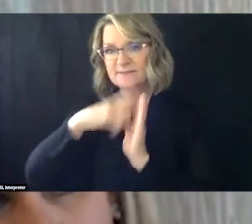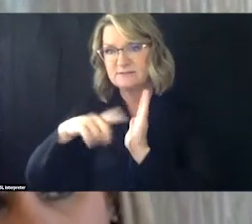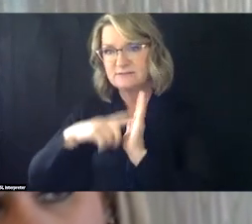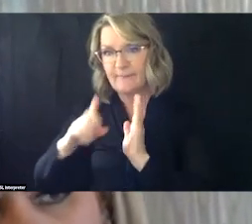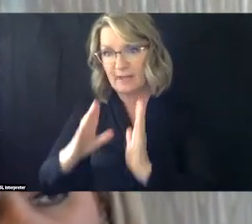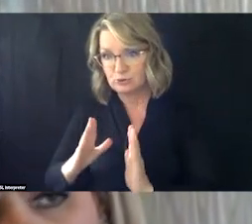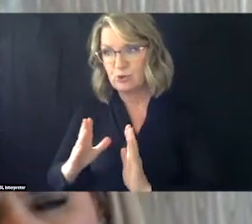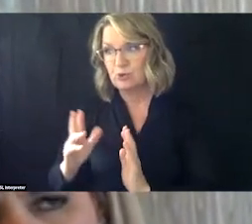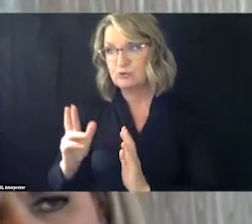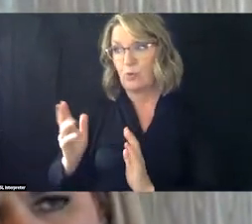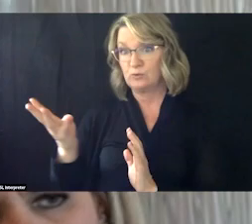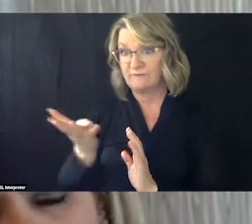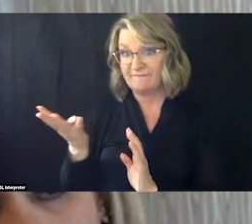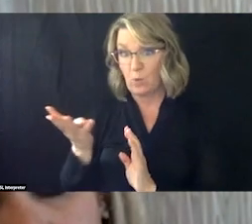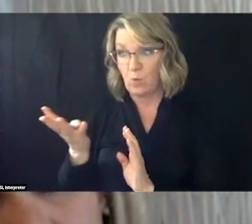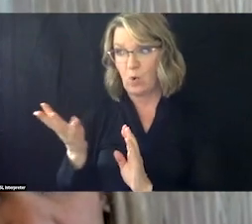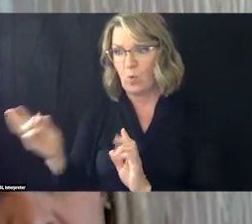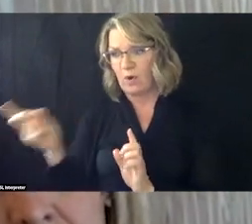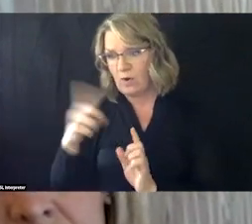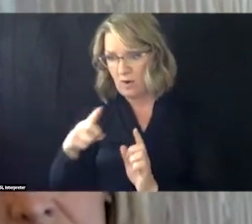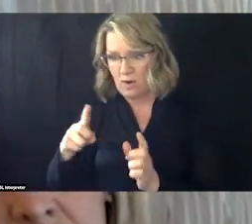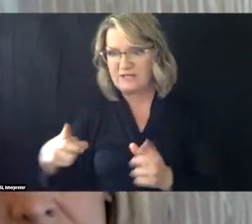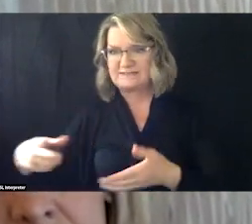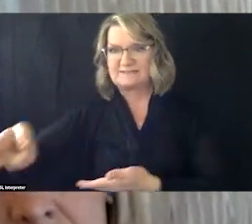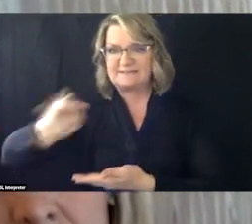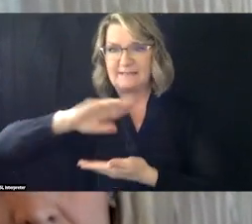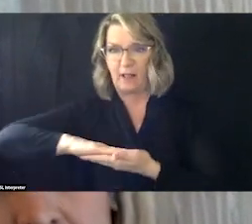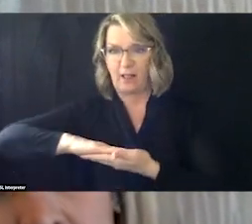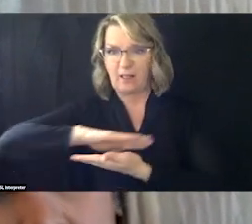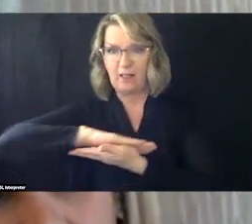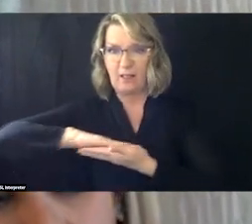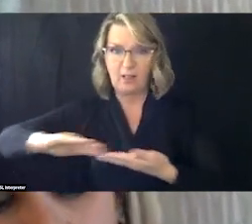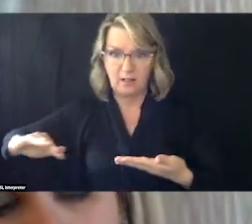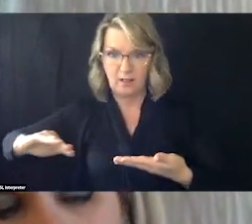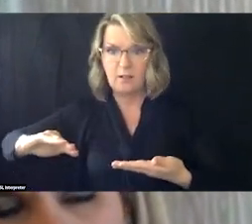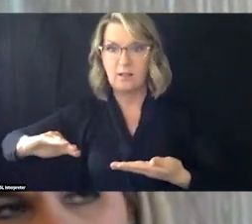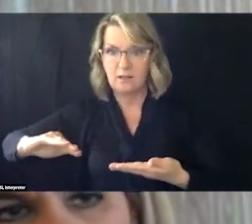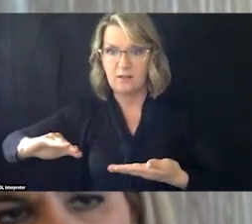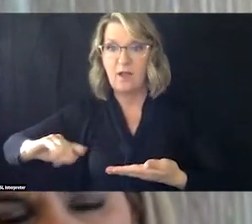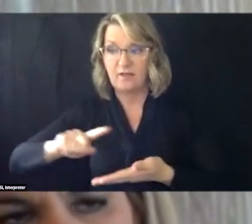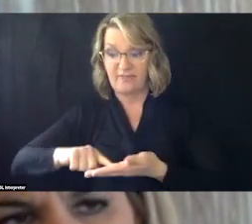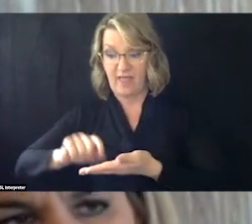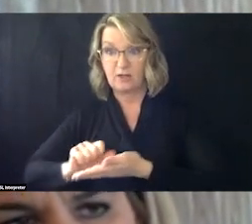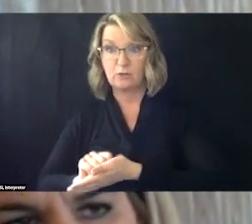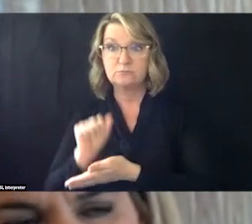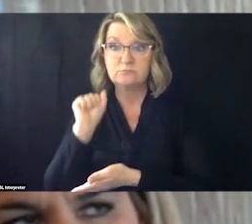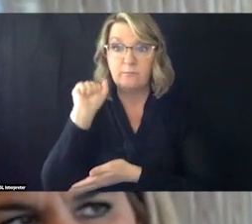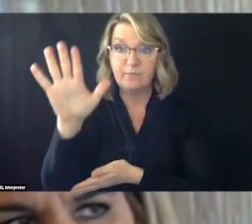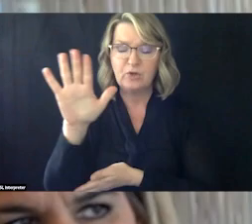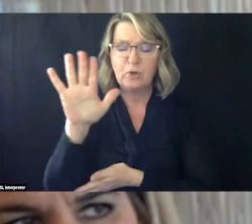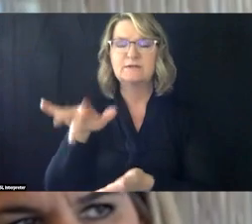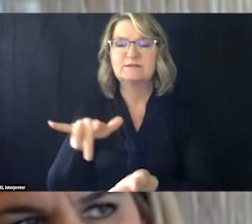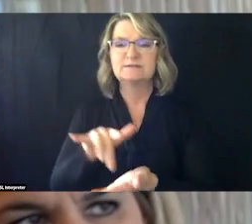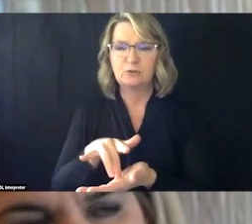chairs and the inspector would then seal the this envelope and then that would be returned